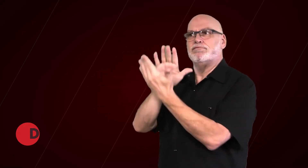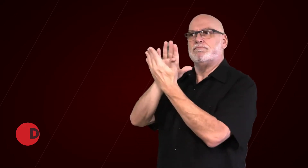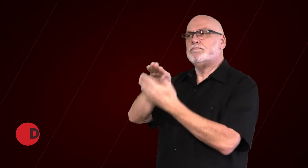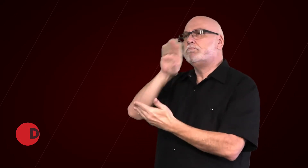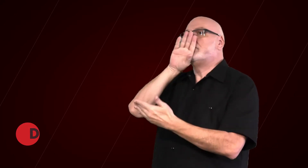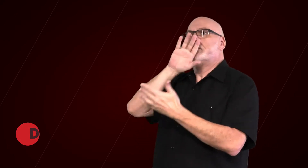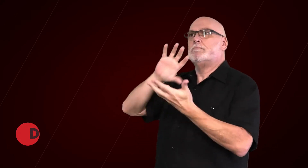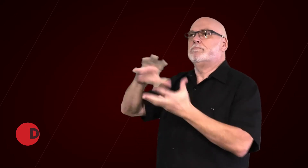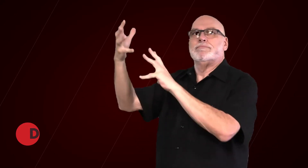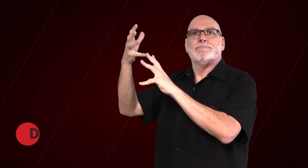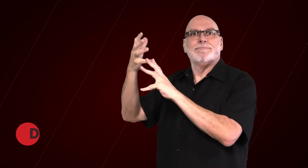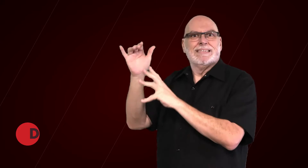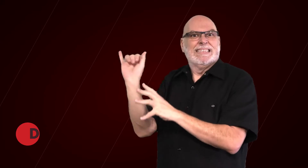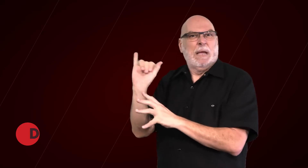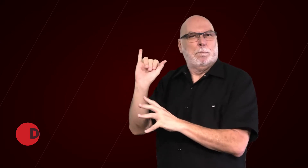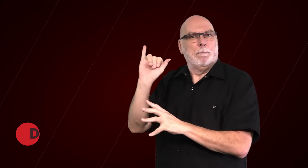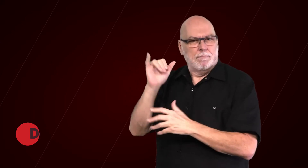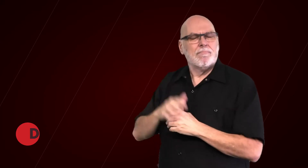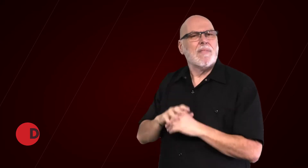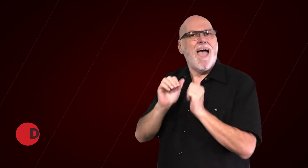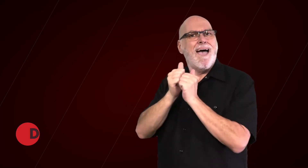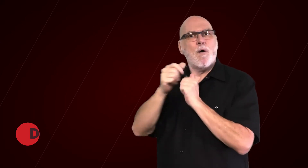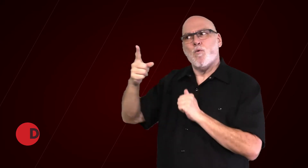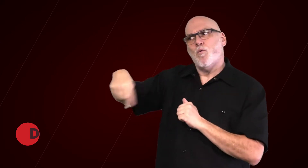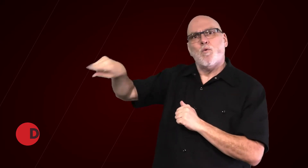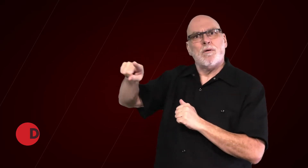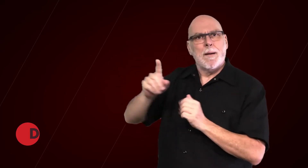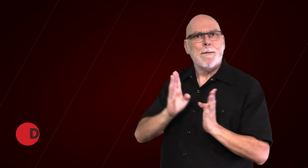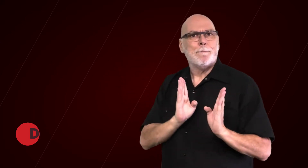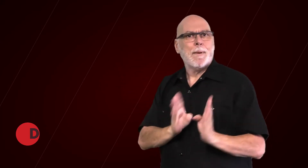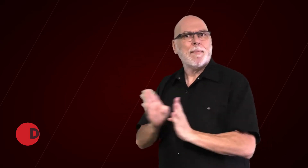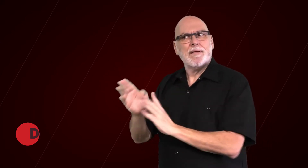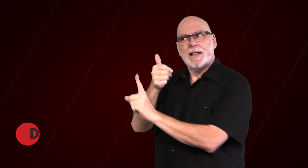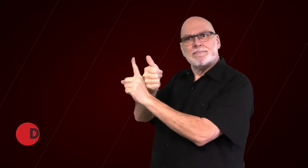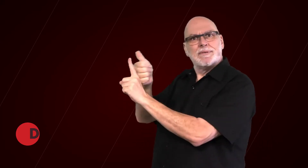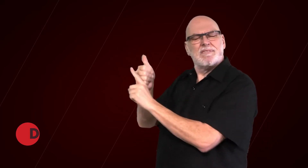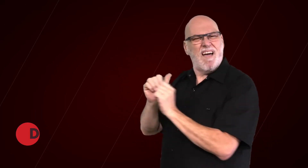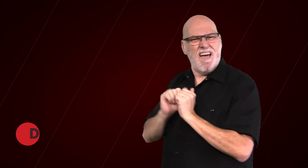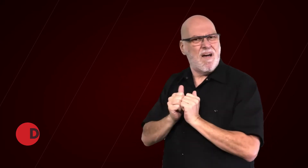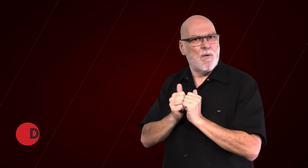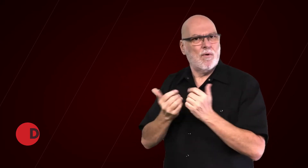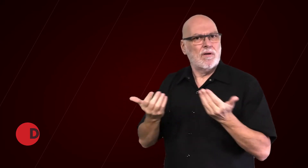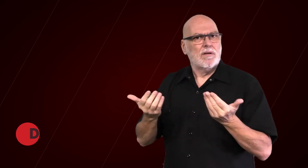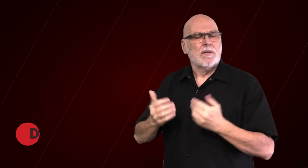face similar situations? How should they prepare themselves?